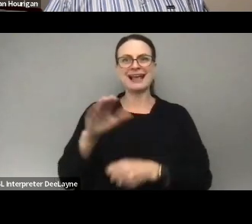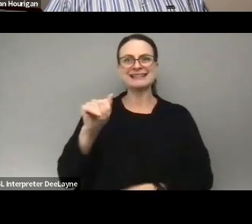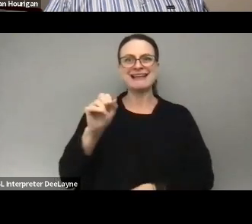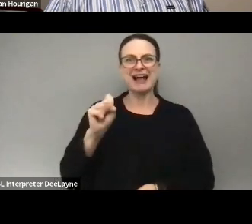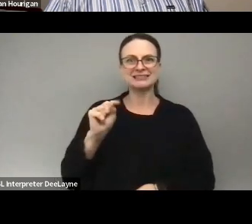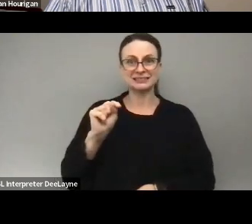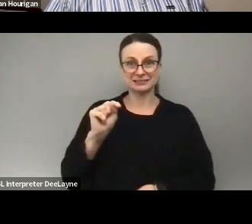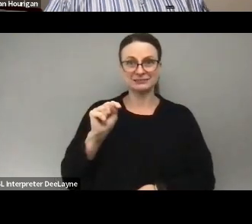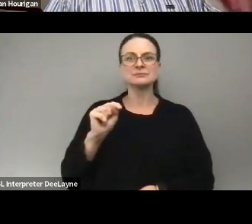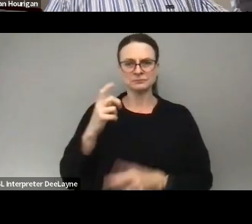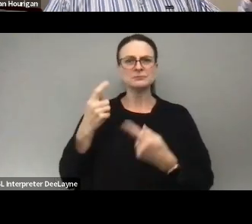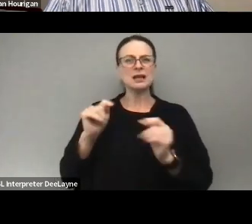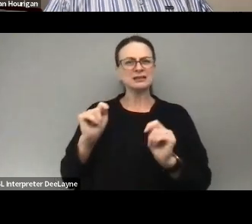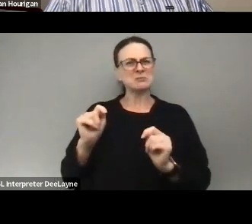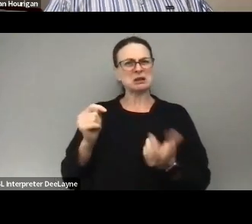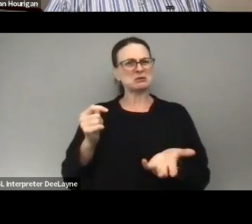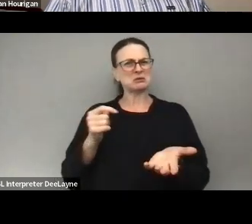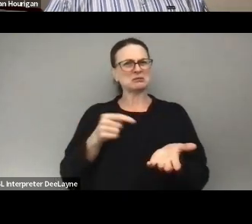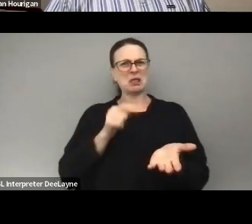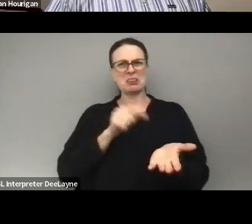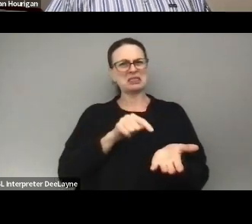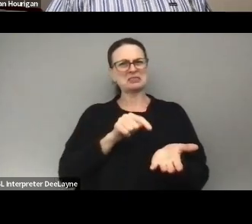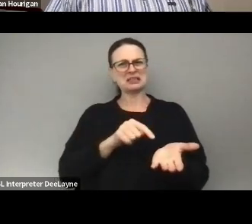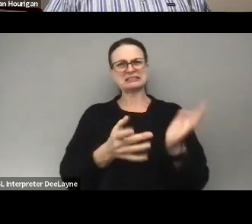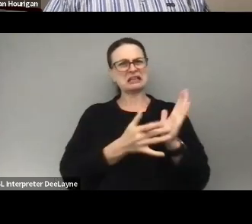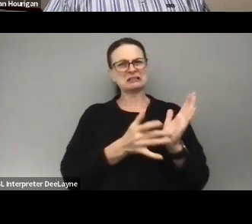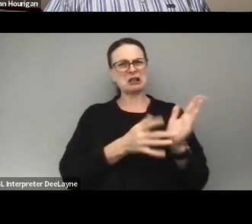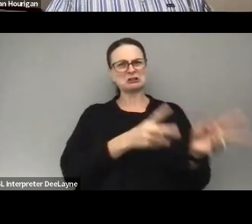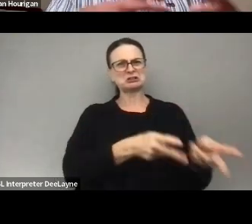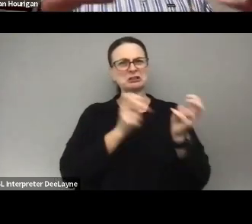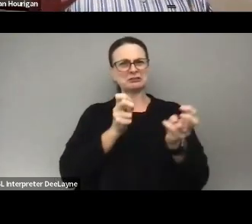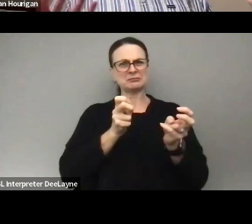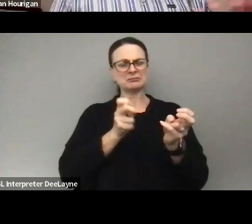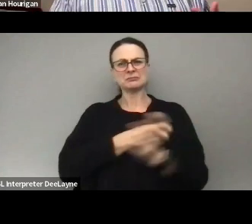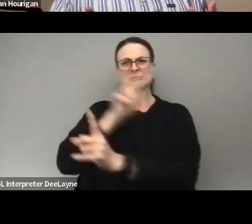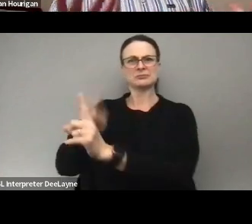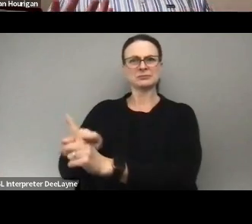to why can't we use this technology to universally design